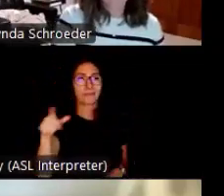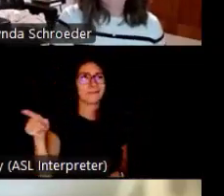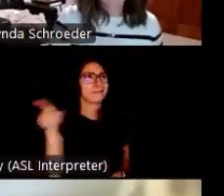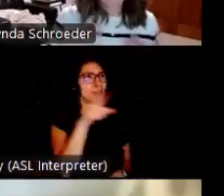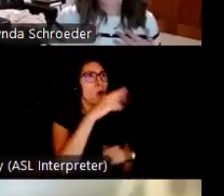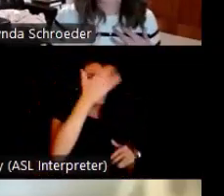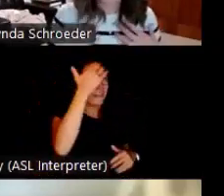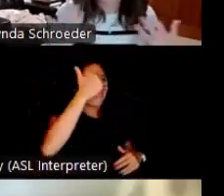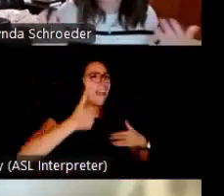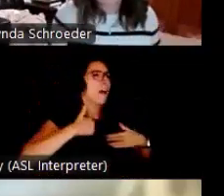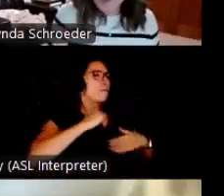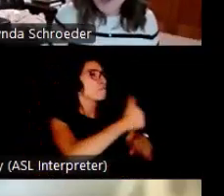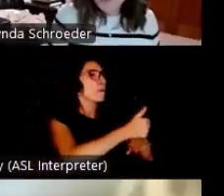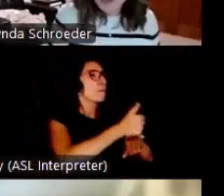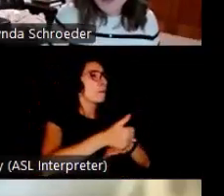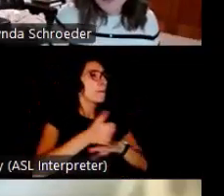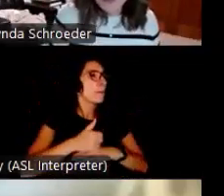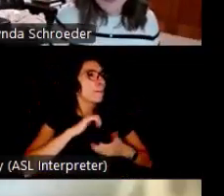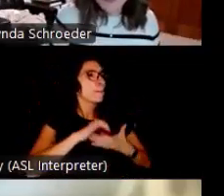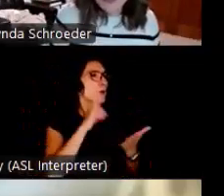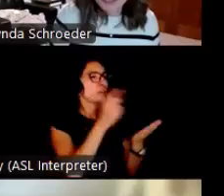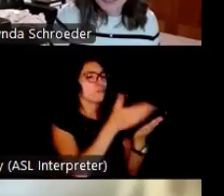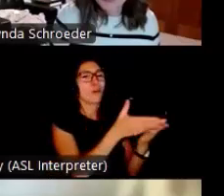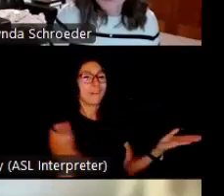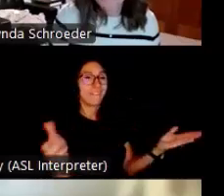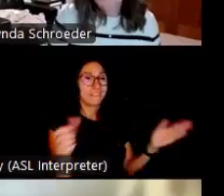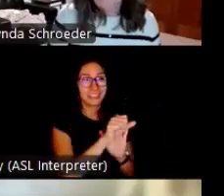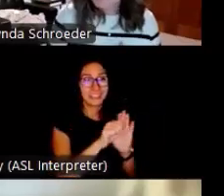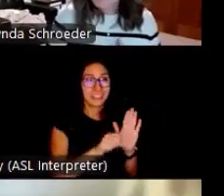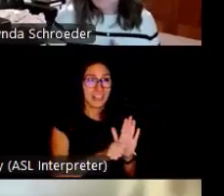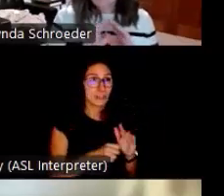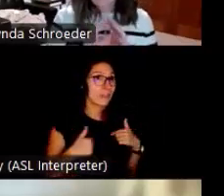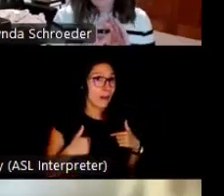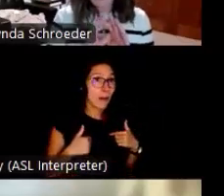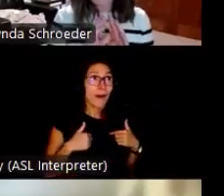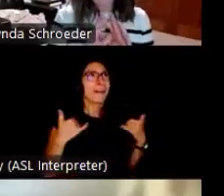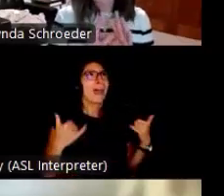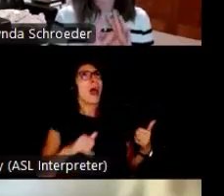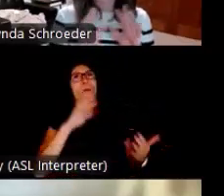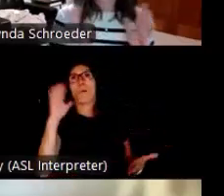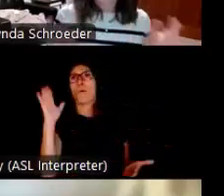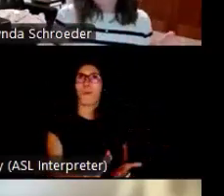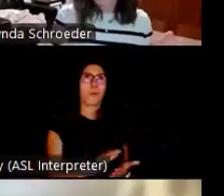So then you don't have to call every rural association. Or if you're trying to get more local,